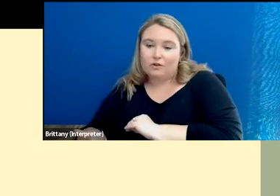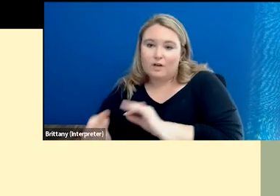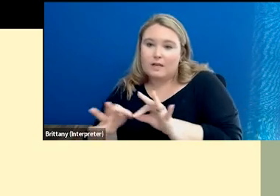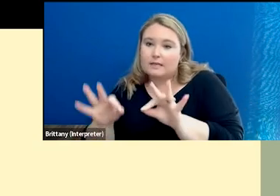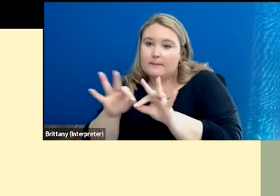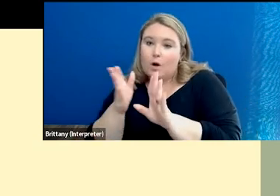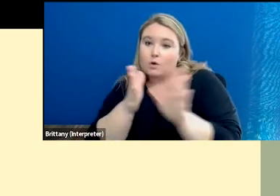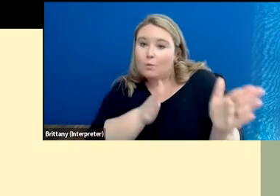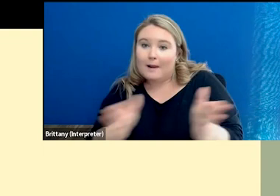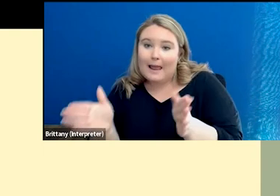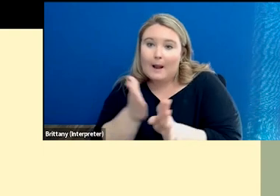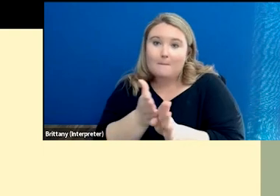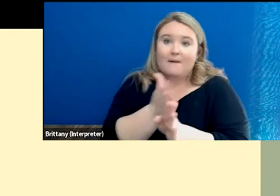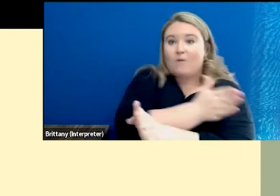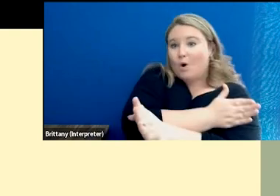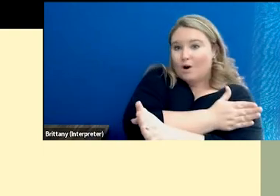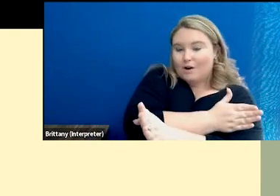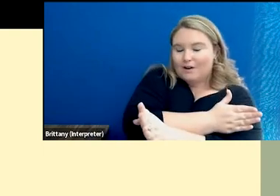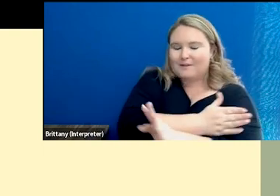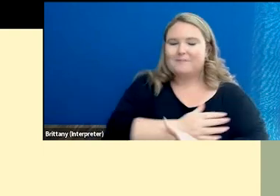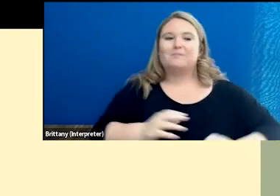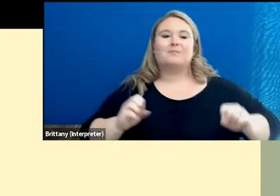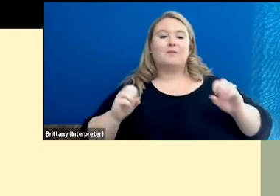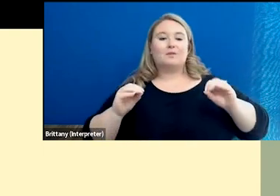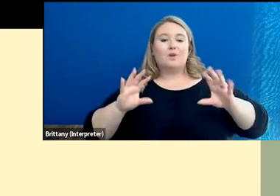So as we bring all of this information together